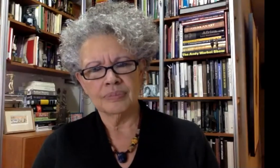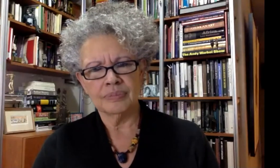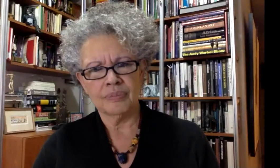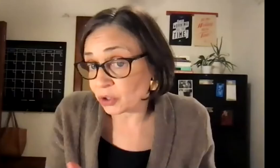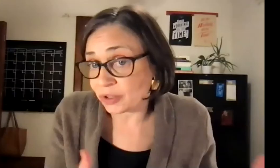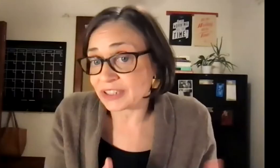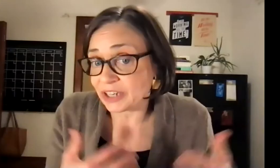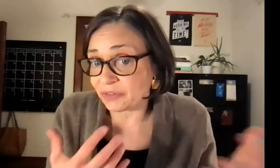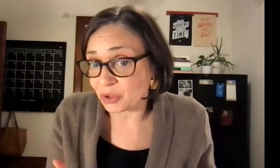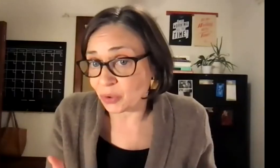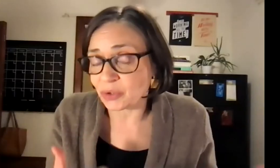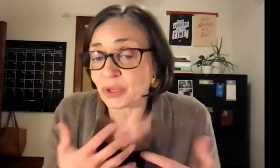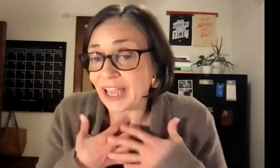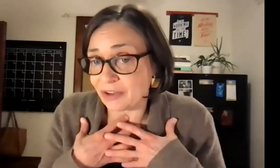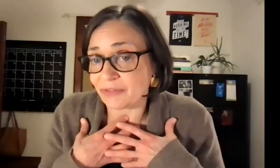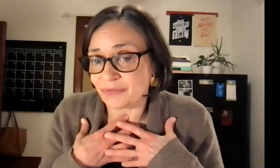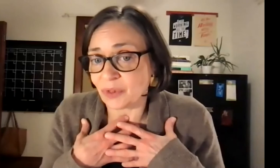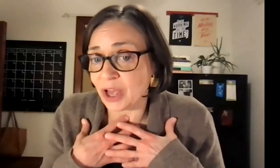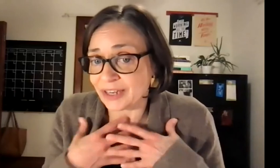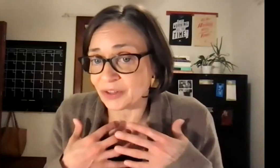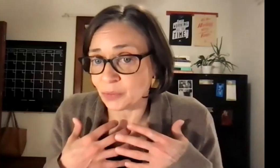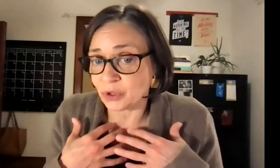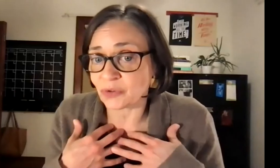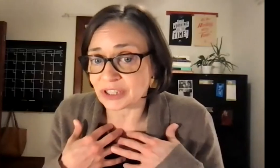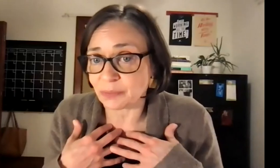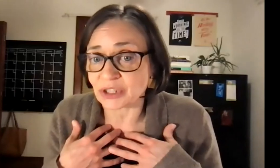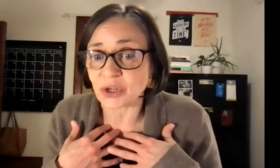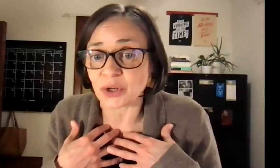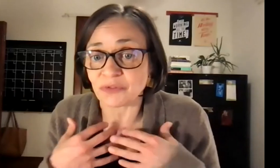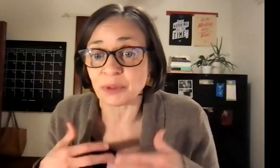I matter We need change we need something They're killing us out in public They